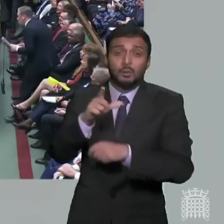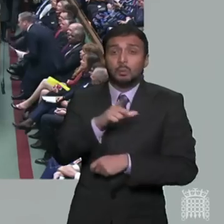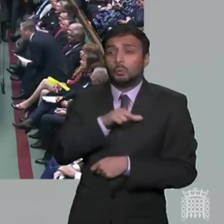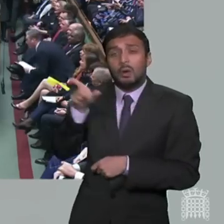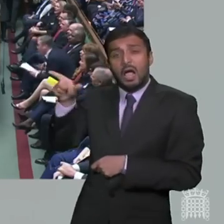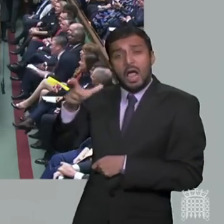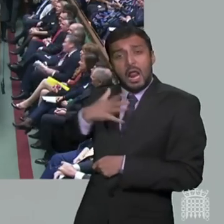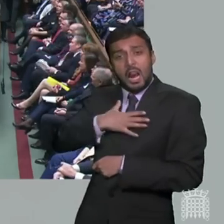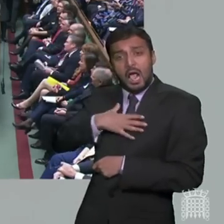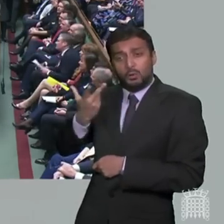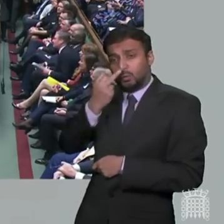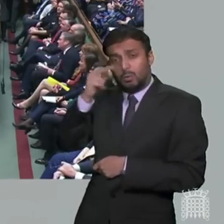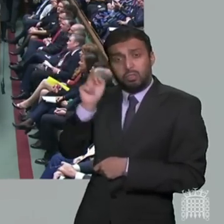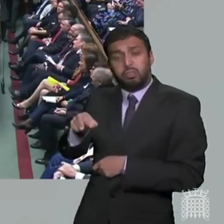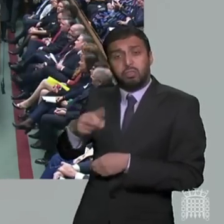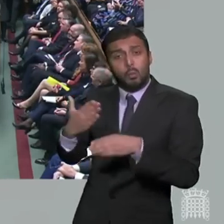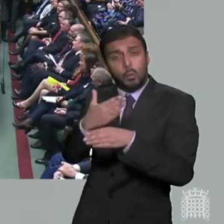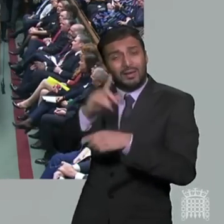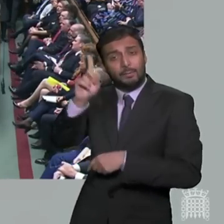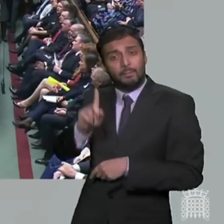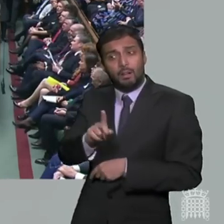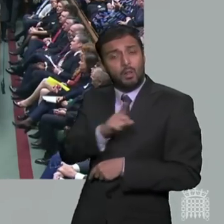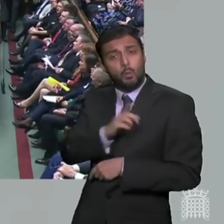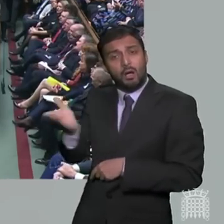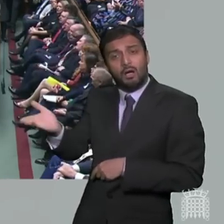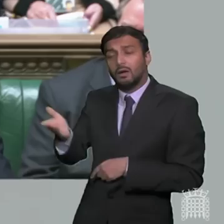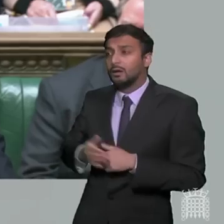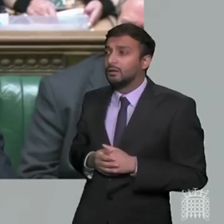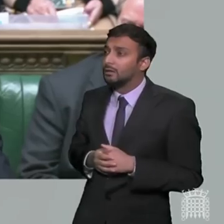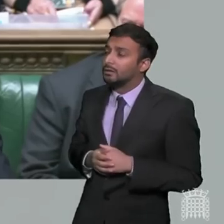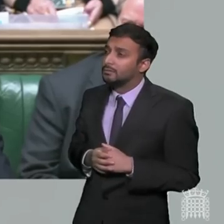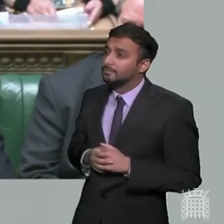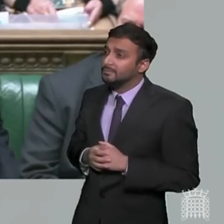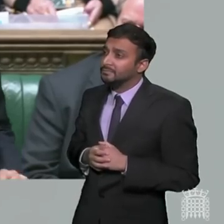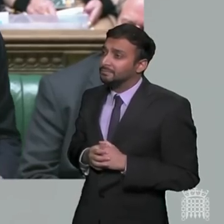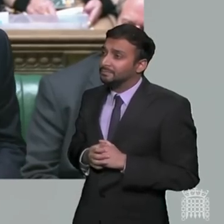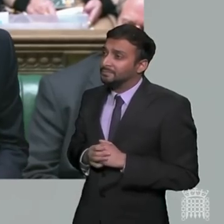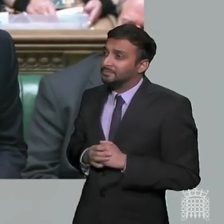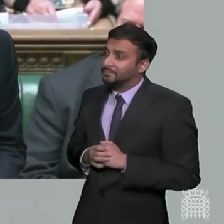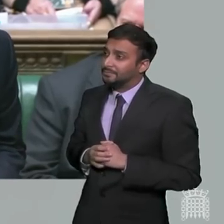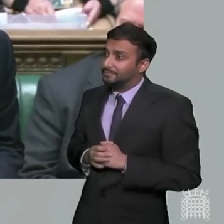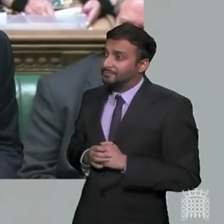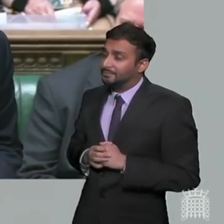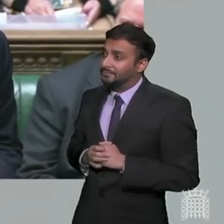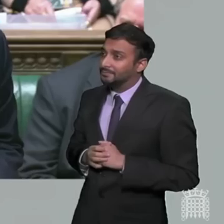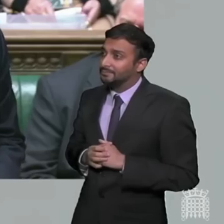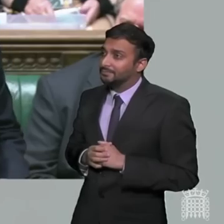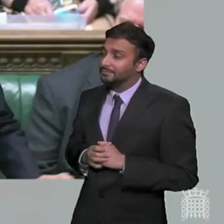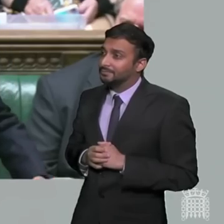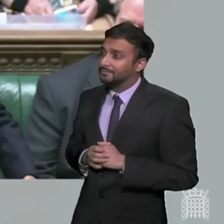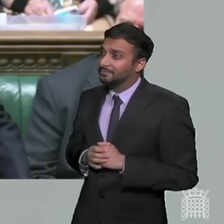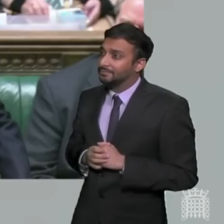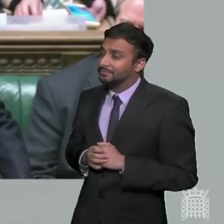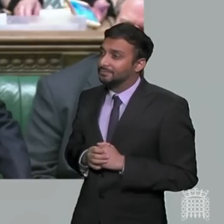The Prime Minister The right hon. and learned Gentleman talks